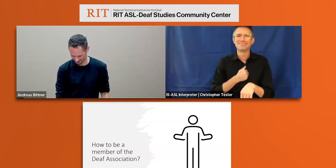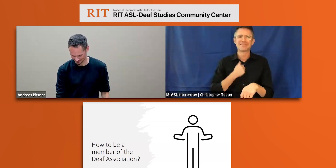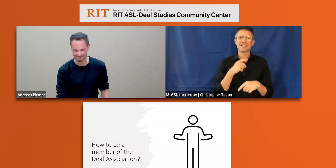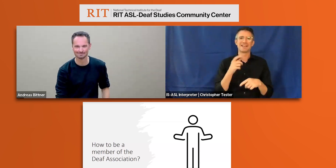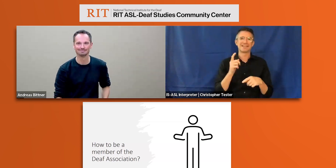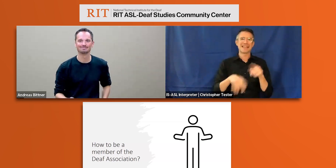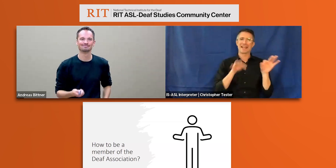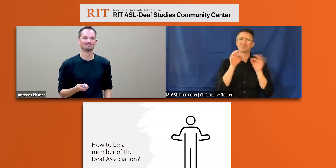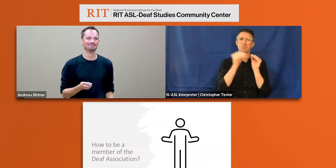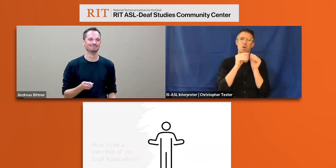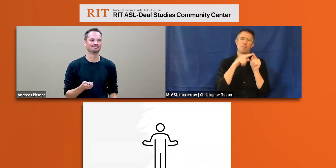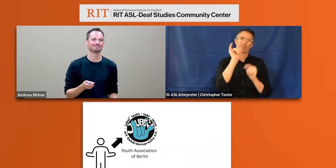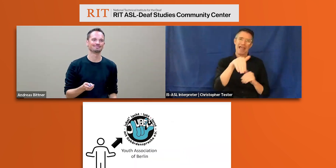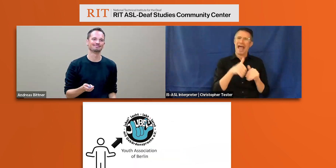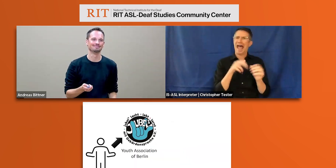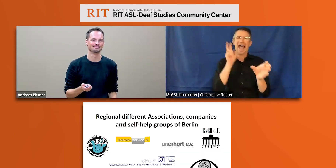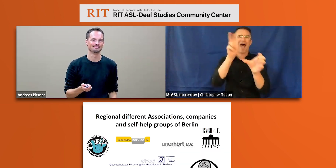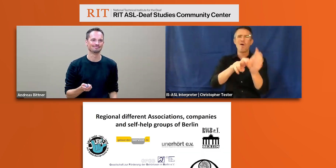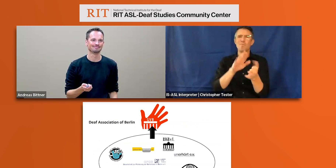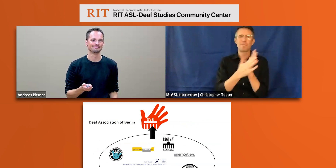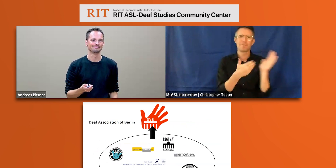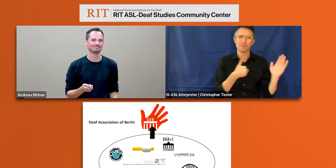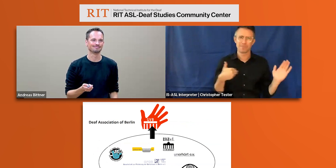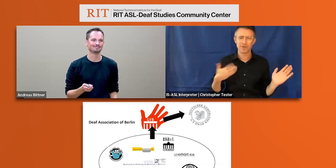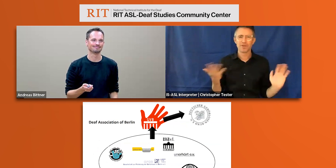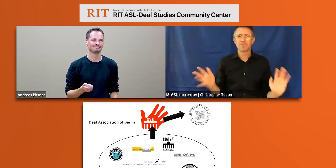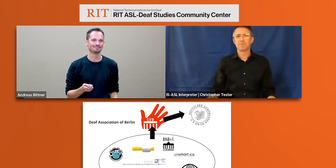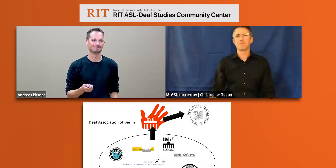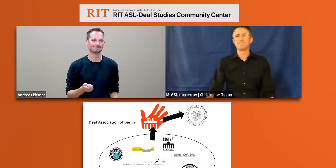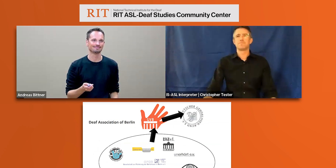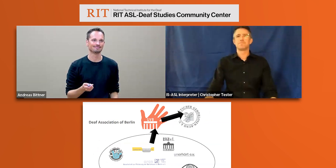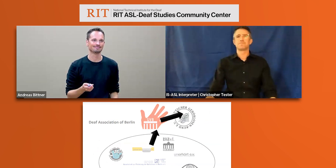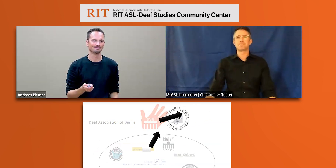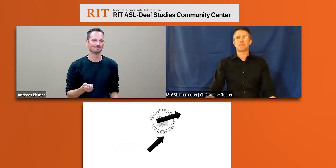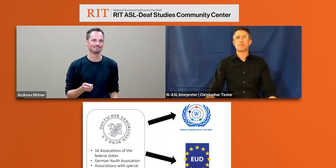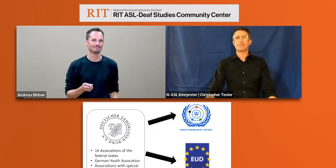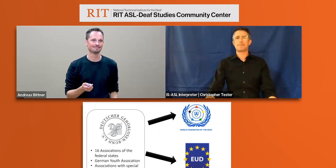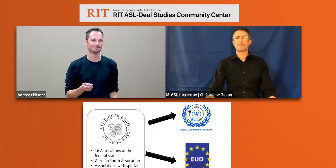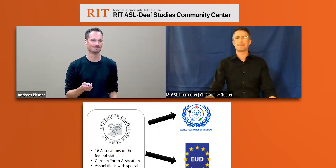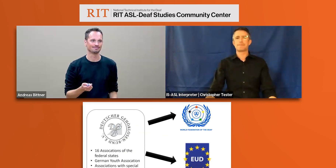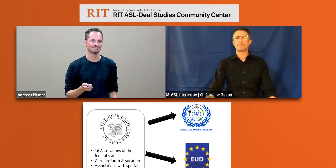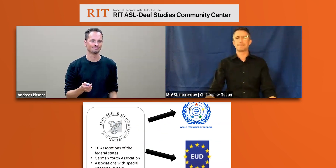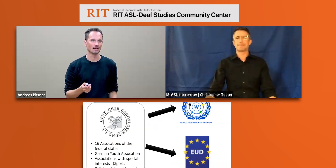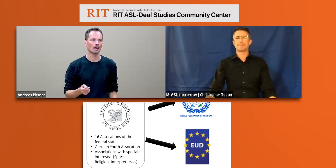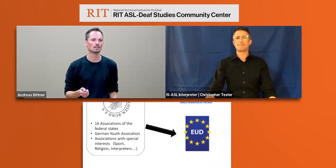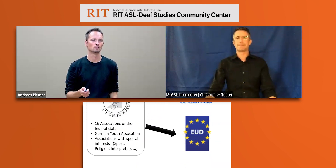I wish I could explain more, but I'm running out of time. Um...sorry.